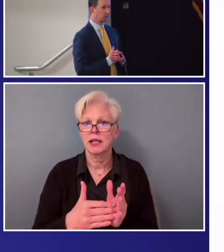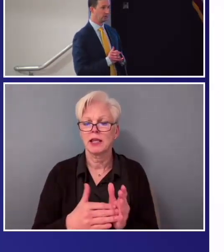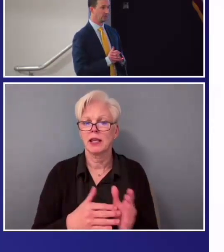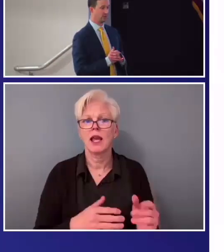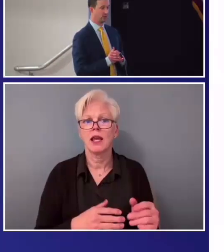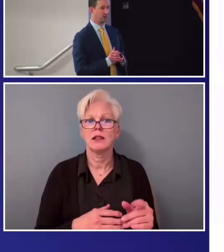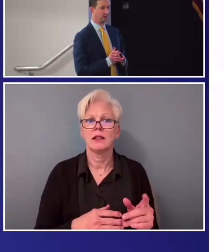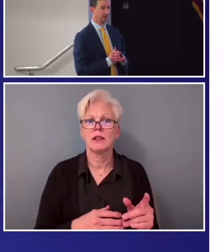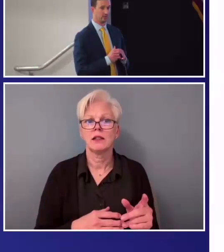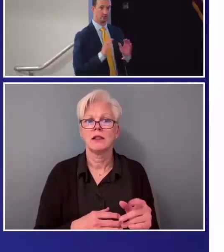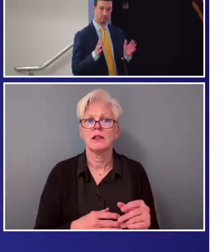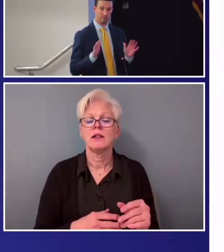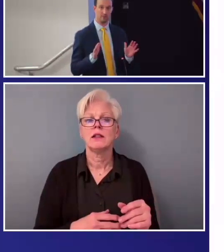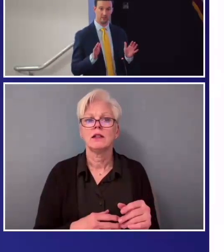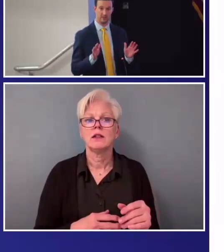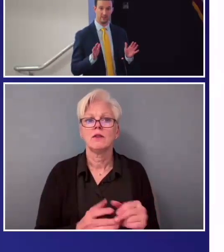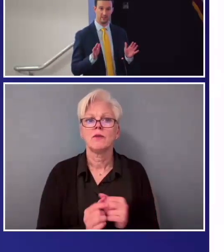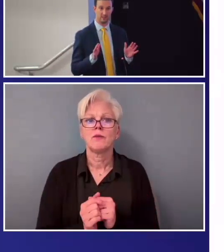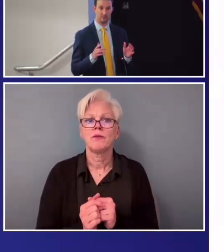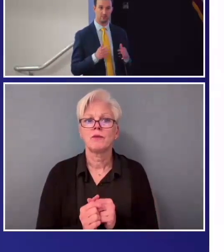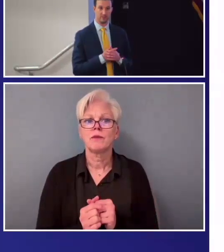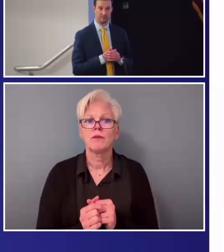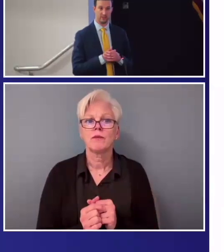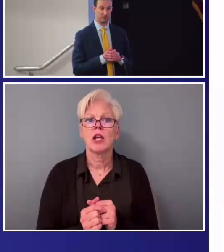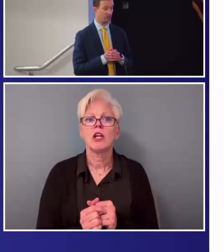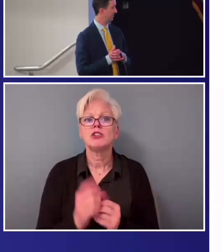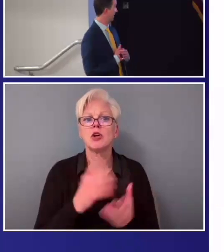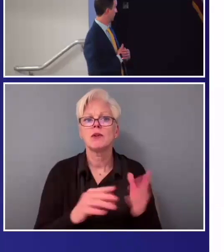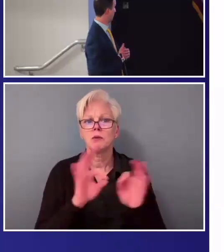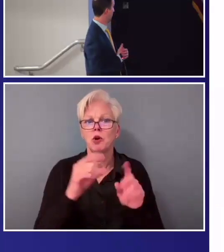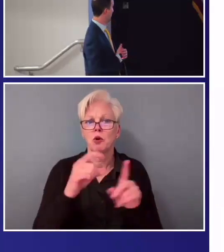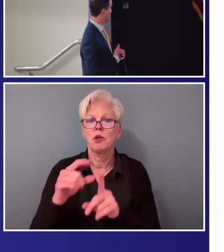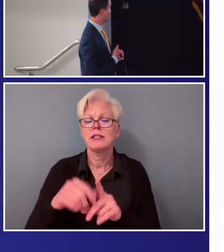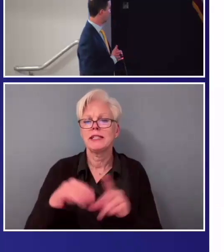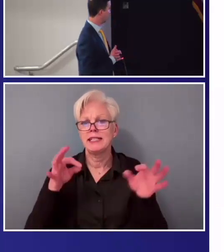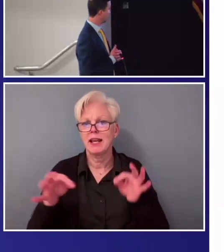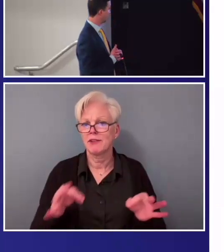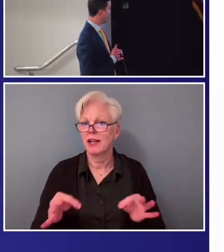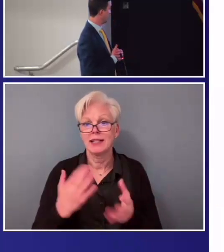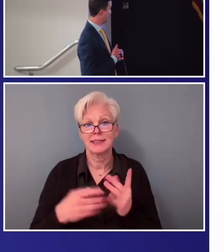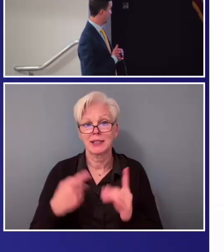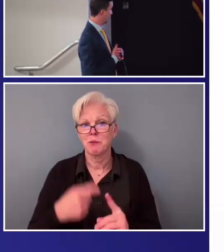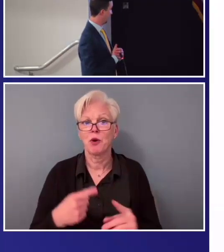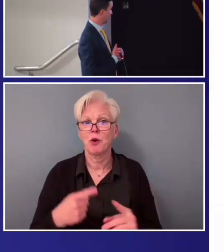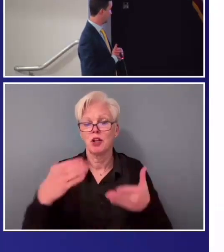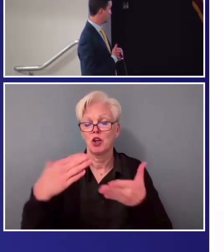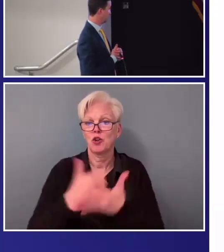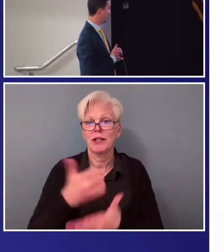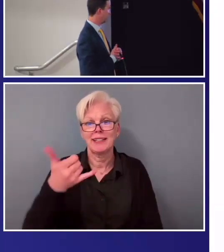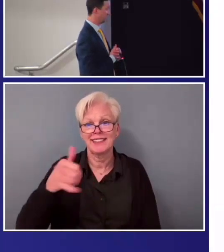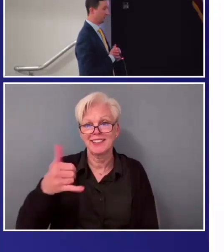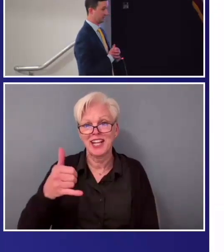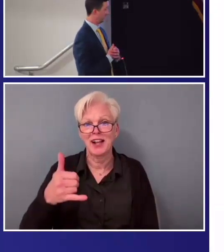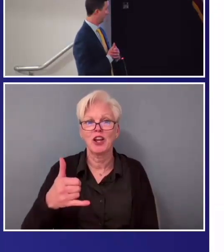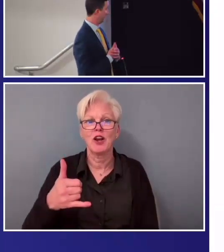words that are -- that need some definitions at some point. So earnings is highlighted in yellow. You see it applies in all six of the